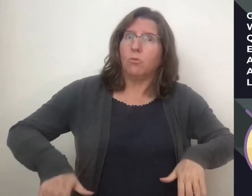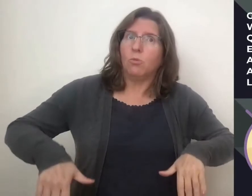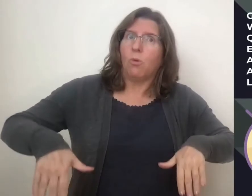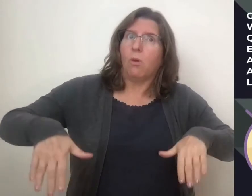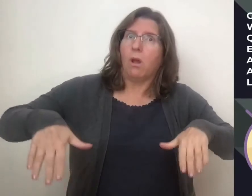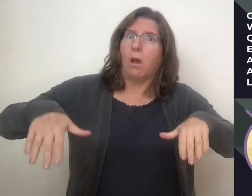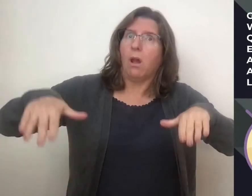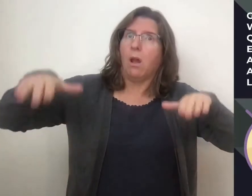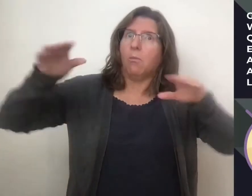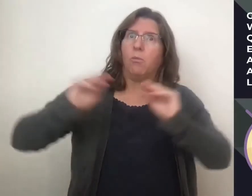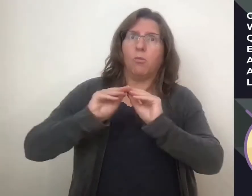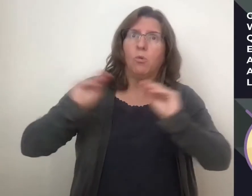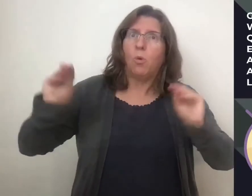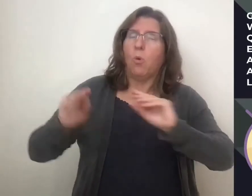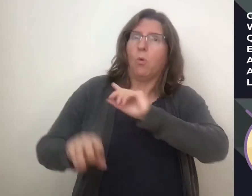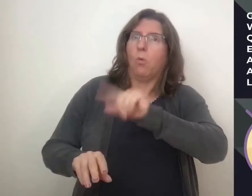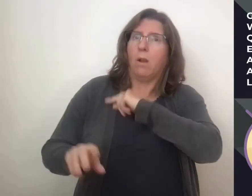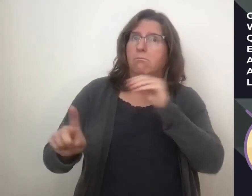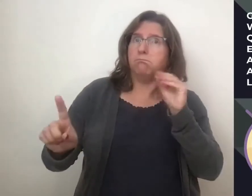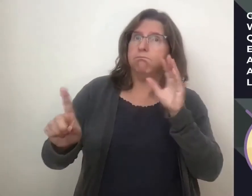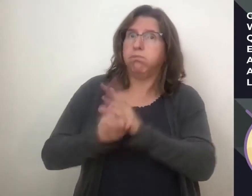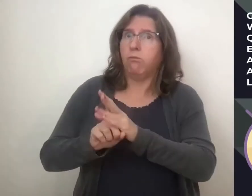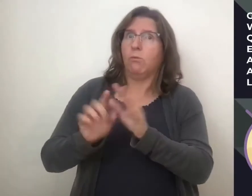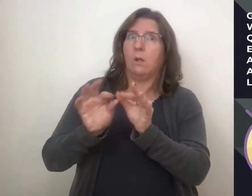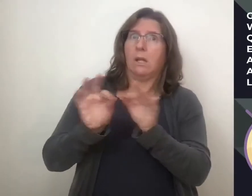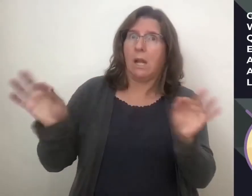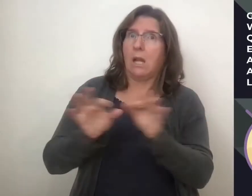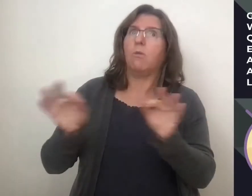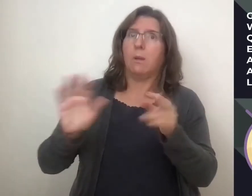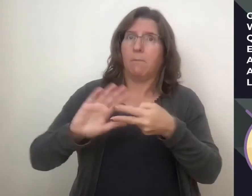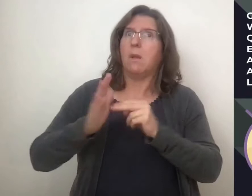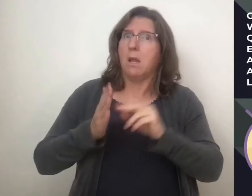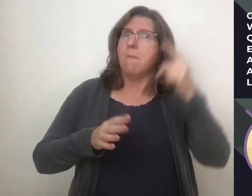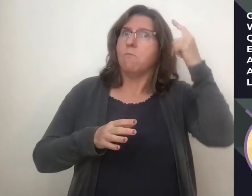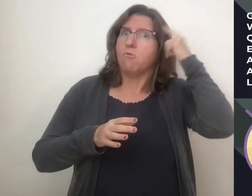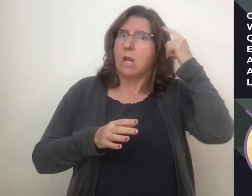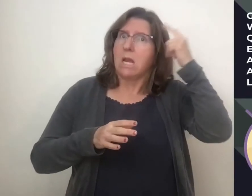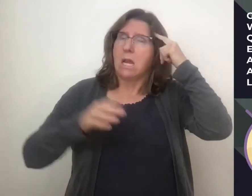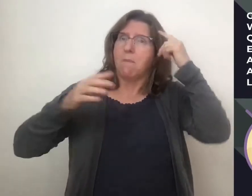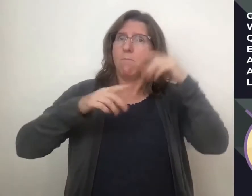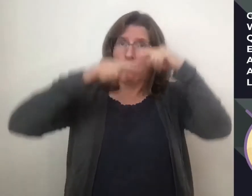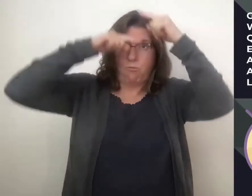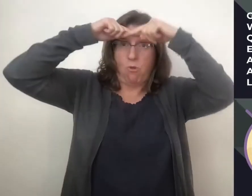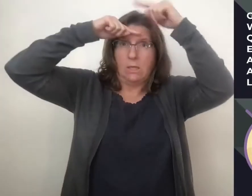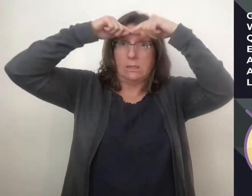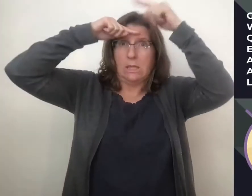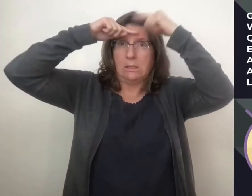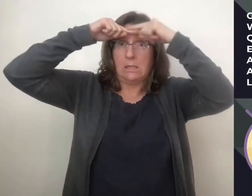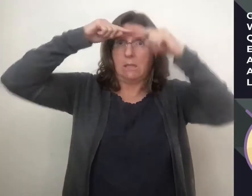Growing up without full exposure to a language accessible to the child affects brain development.